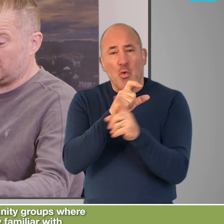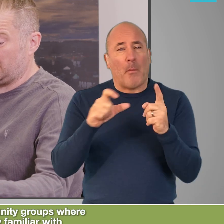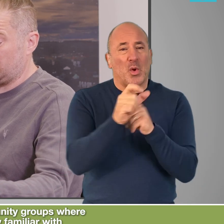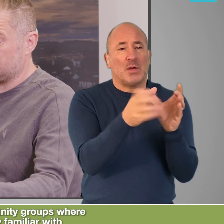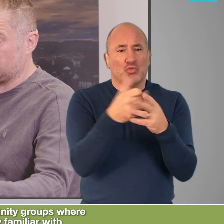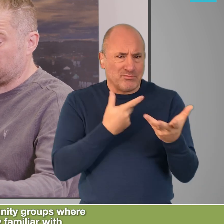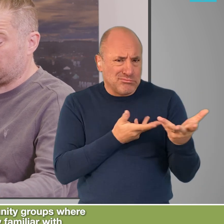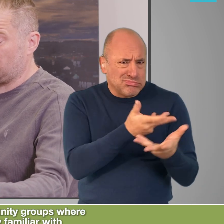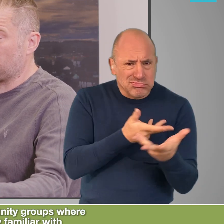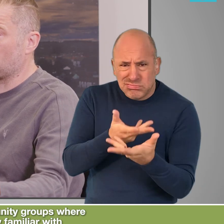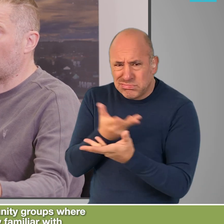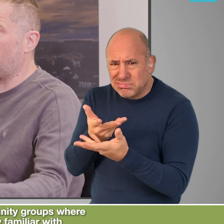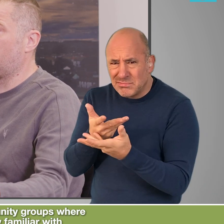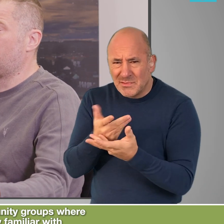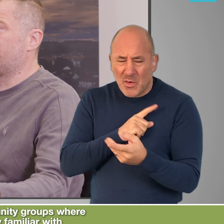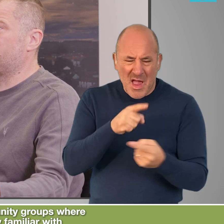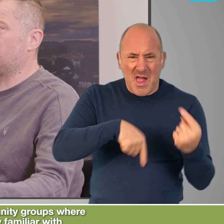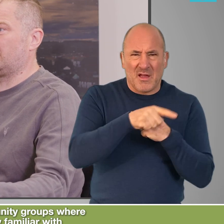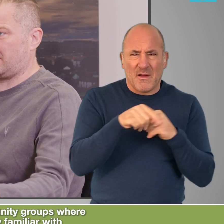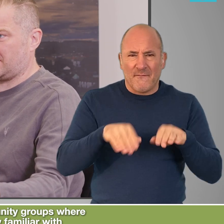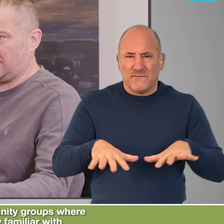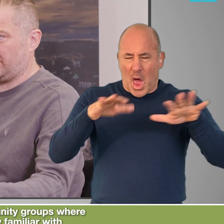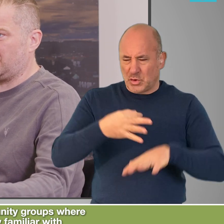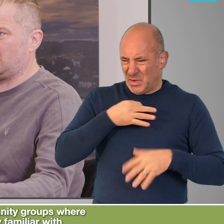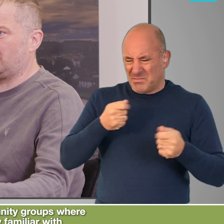and engagement in community groups where they aren't necessarily familiar with